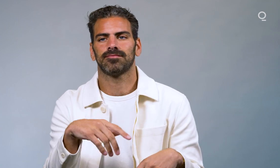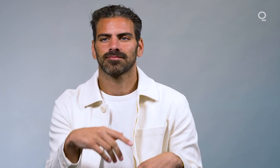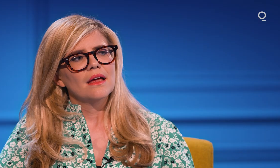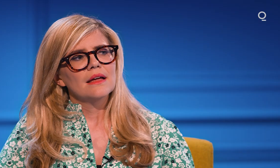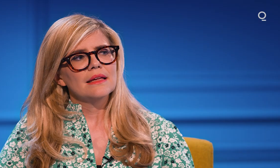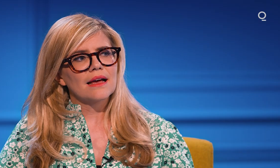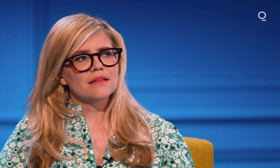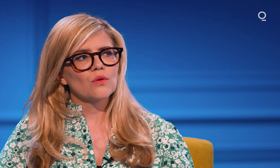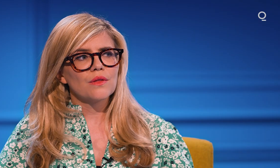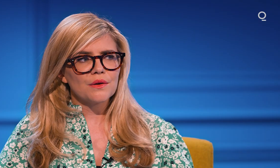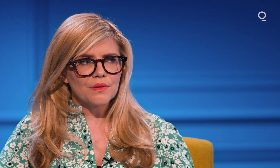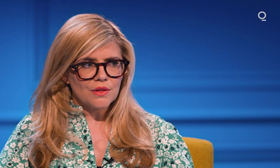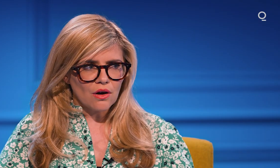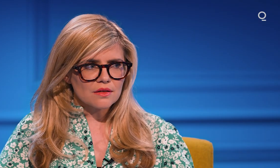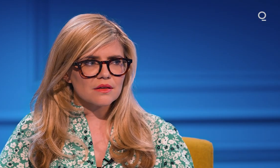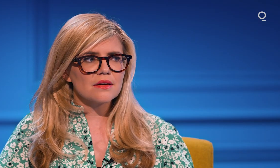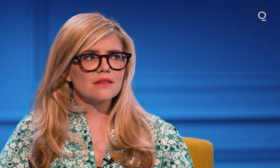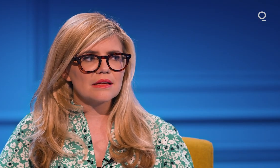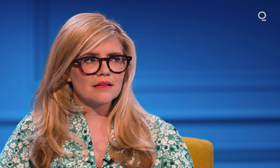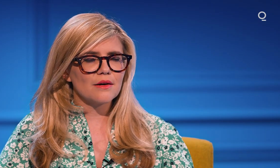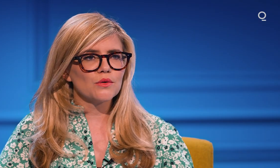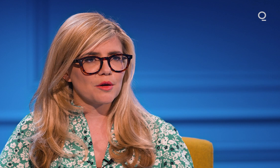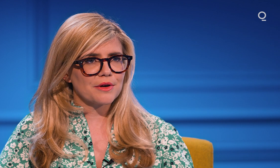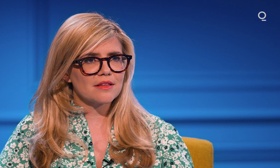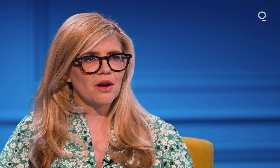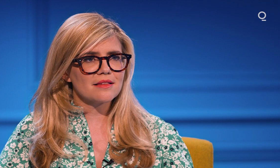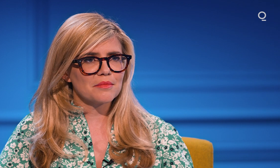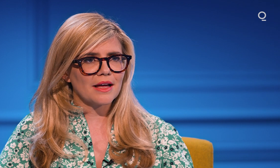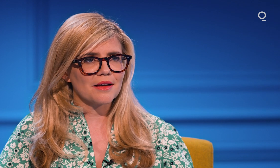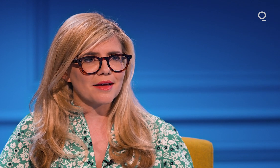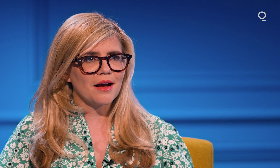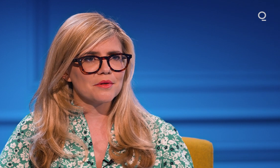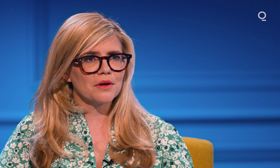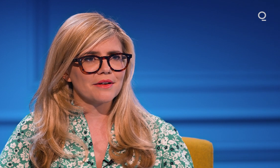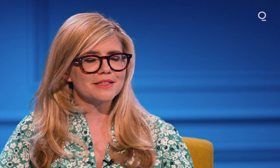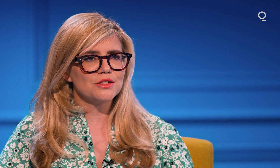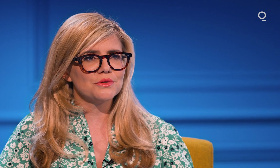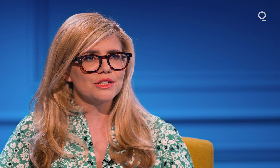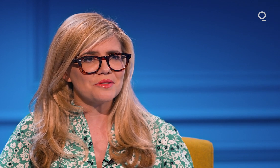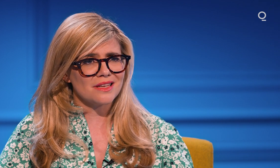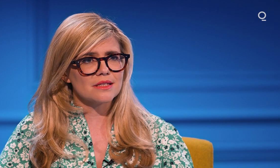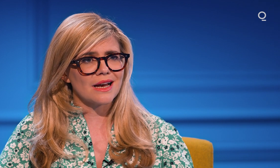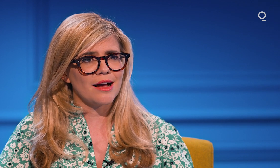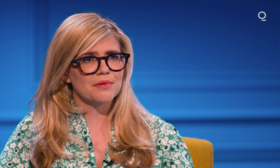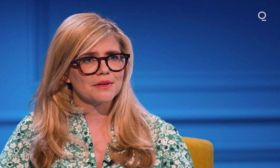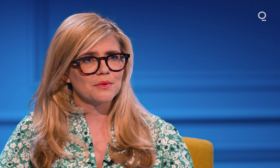it begins. Yes. Although the Oscars this year also bring to mind something else. I was wondering, did you, did you see the slap?